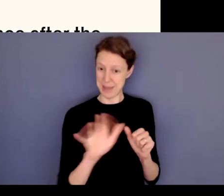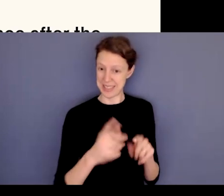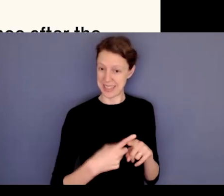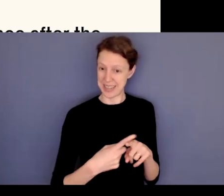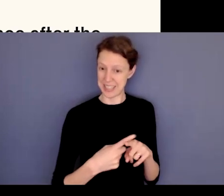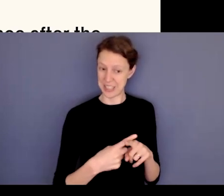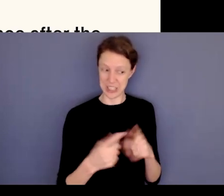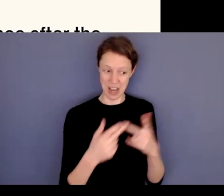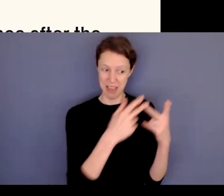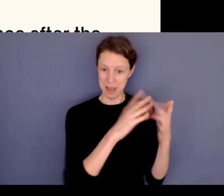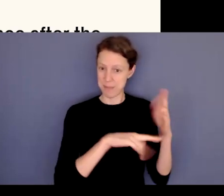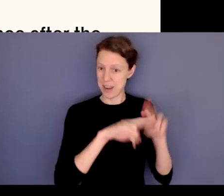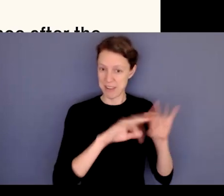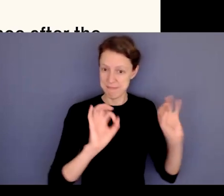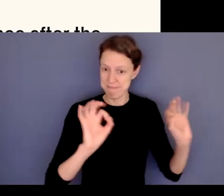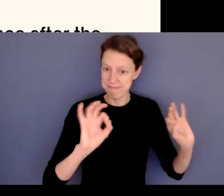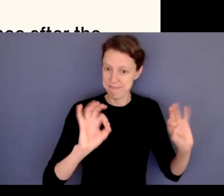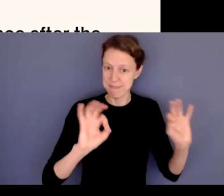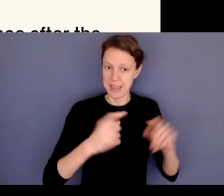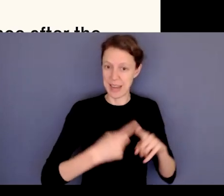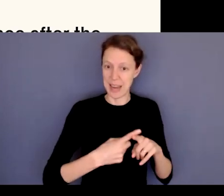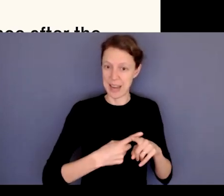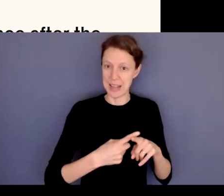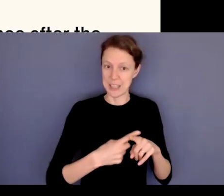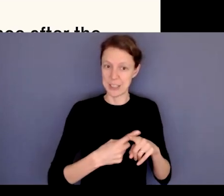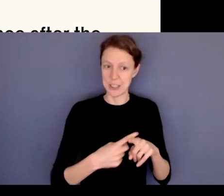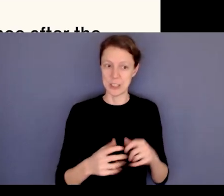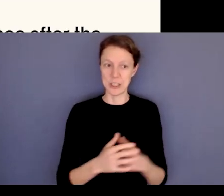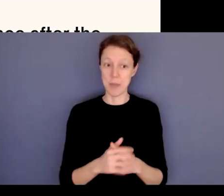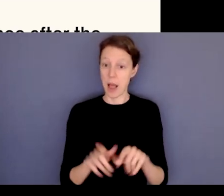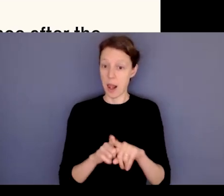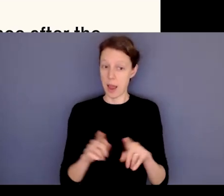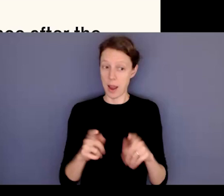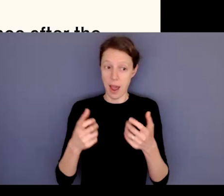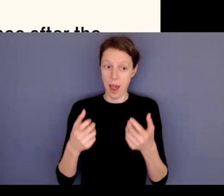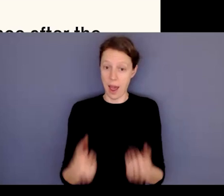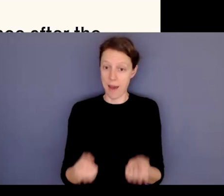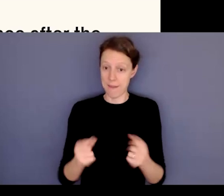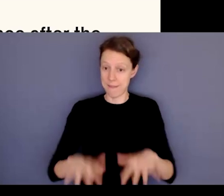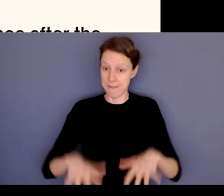floods, when people were looking for information about where they could get help, that was largely coming via young people and via